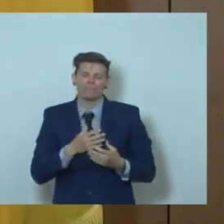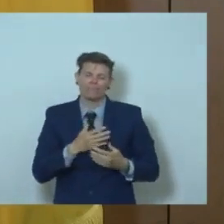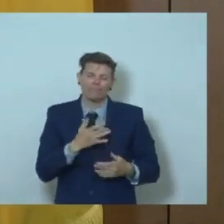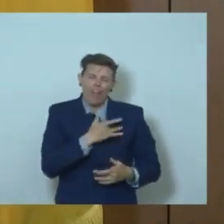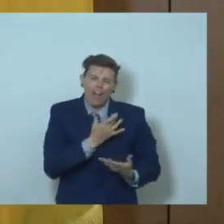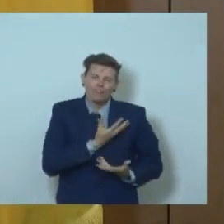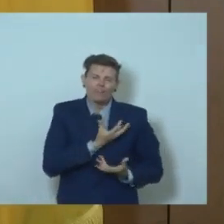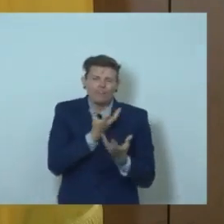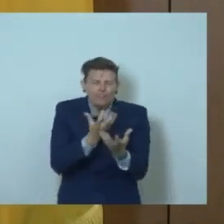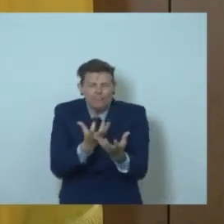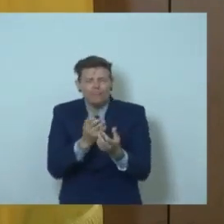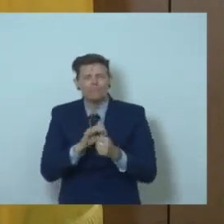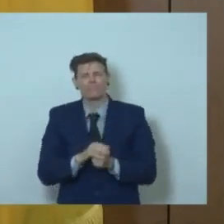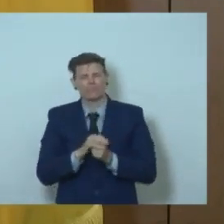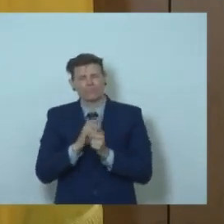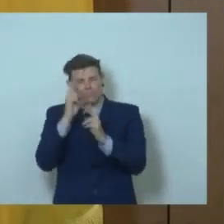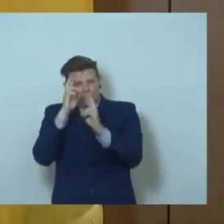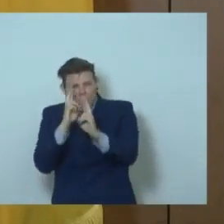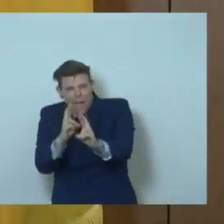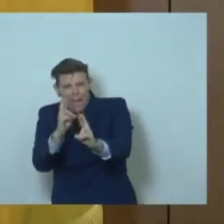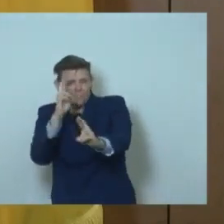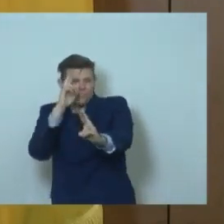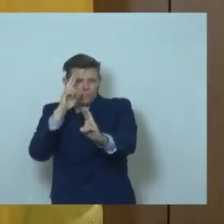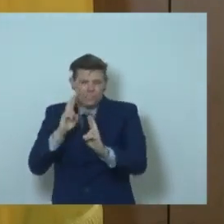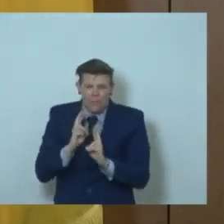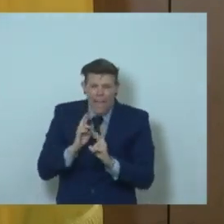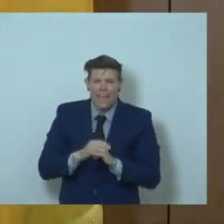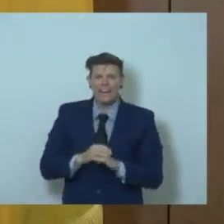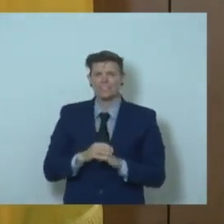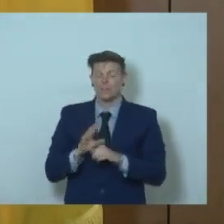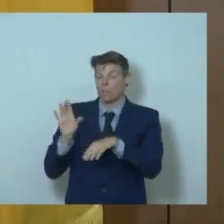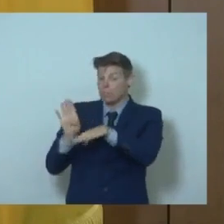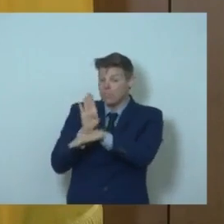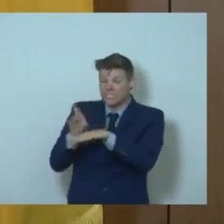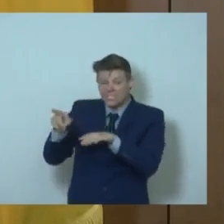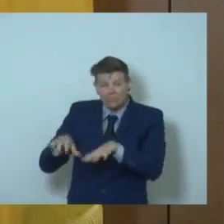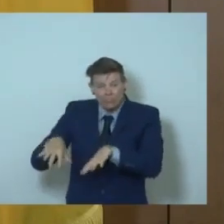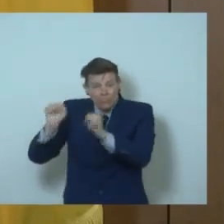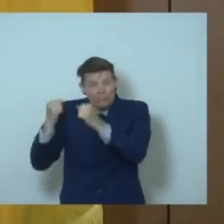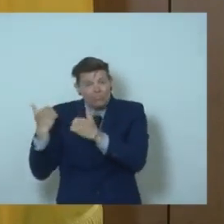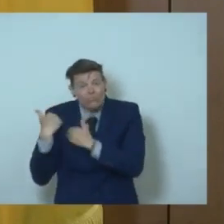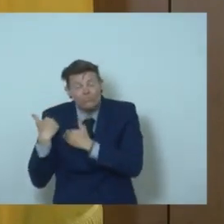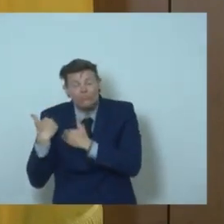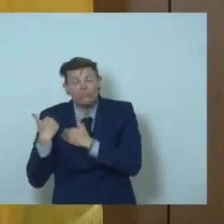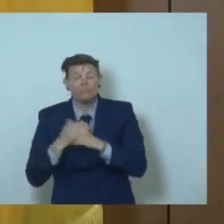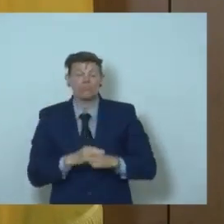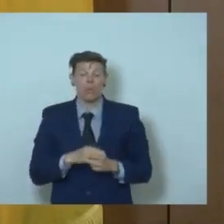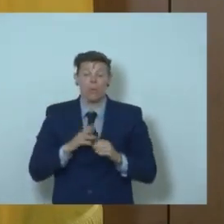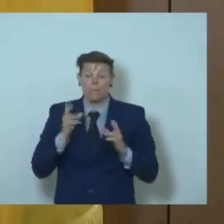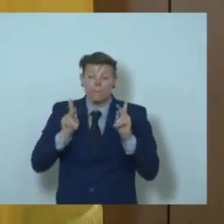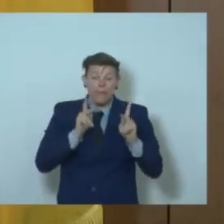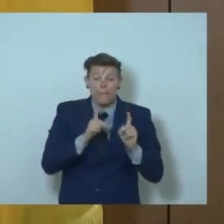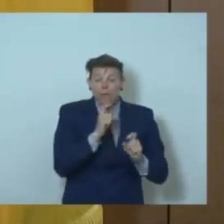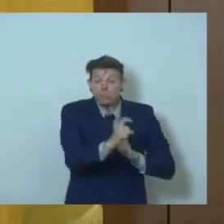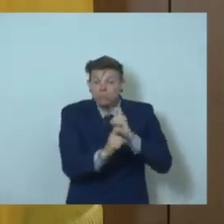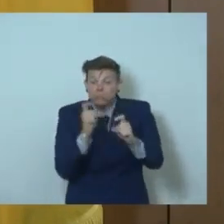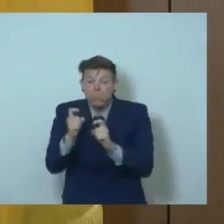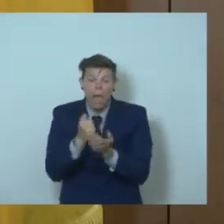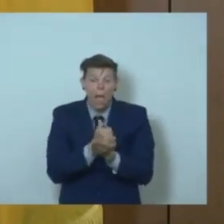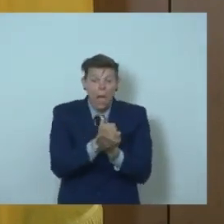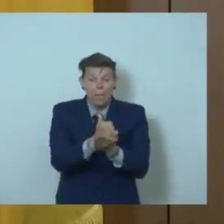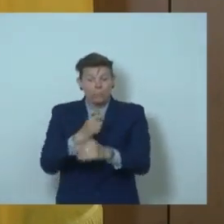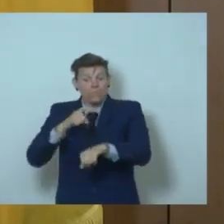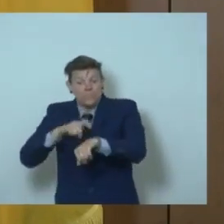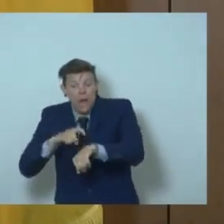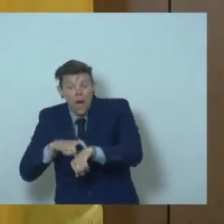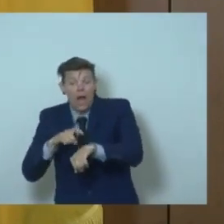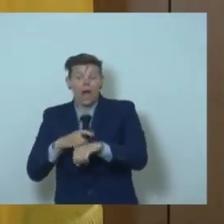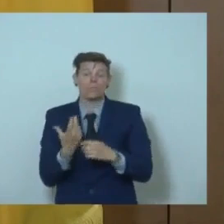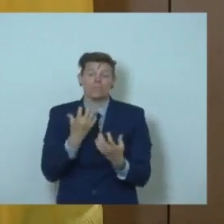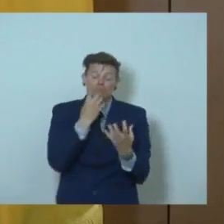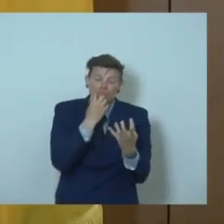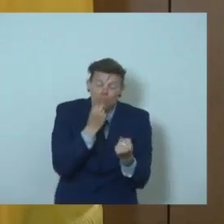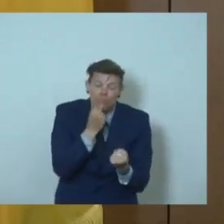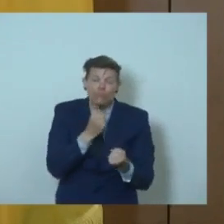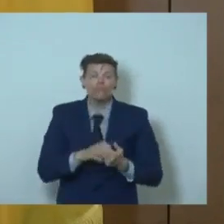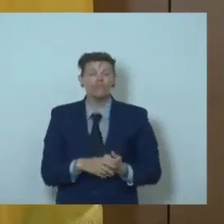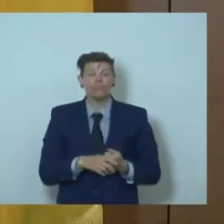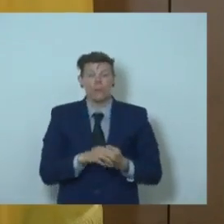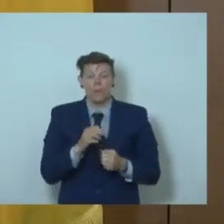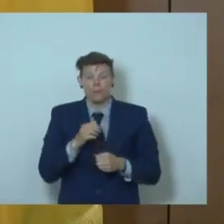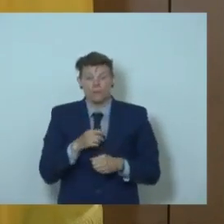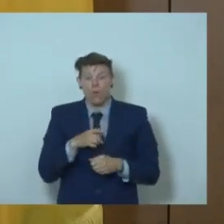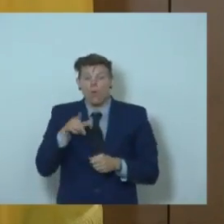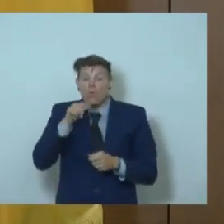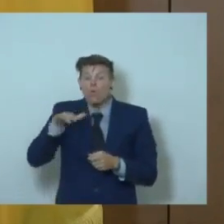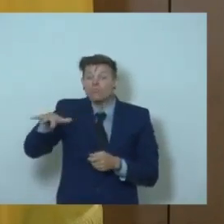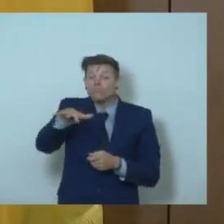WE’RE GOING TO BE ABLE TO CELEBRATE HUMAN KINDNESS AND RESPECT HOW EVERYBODY DID MORE THAN THEIR PART WHO BUSINESSES THAT STEPPED UP BY INDIVIDUALS WHO ARE STILL DONATING TIME